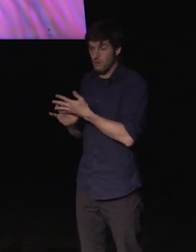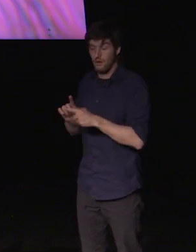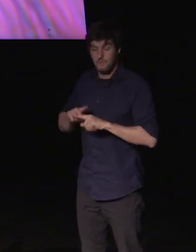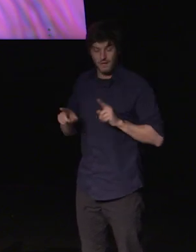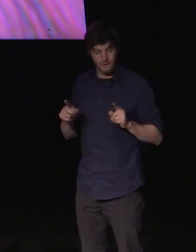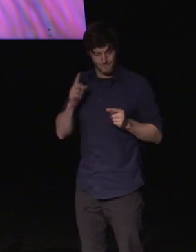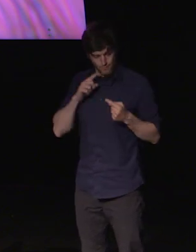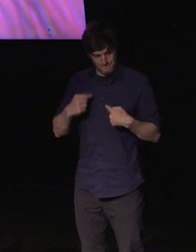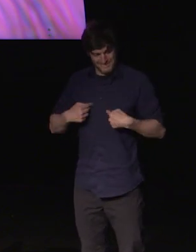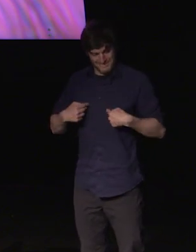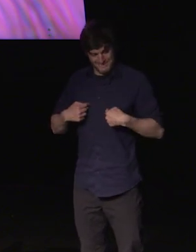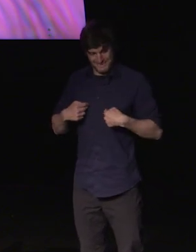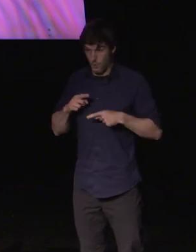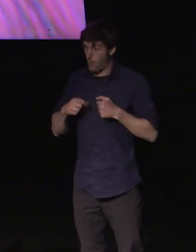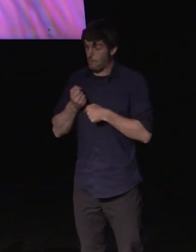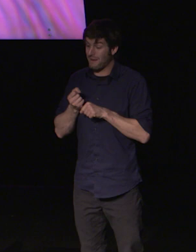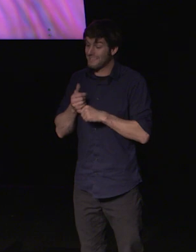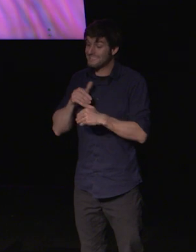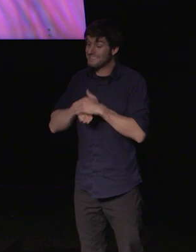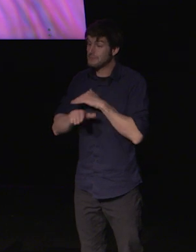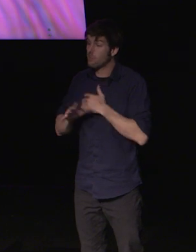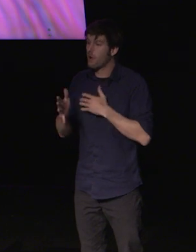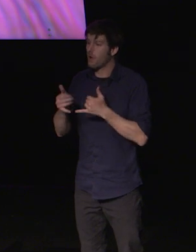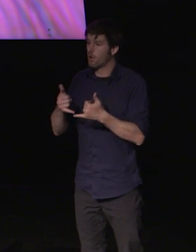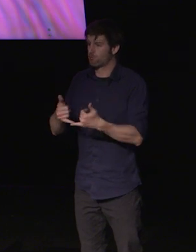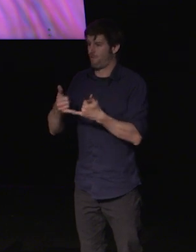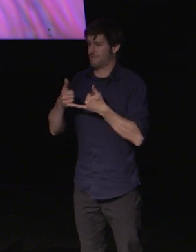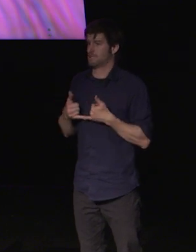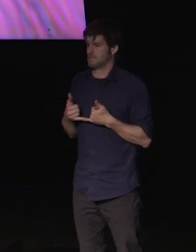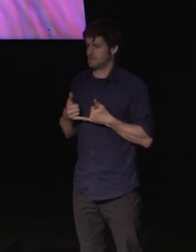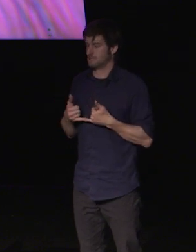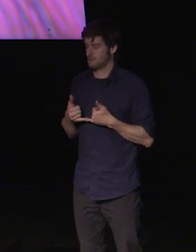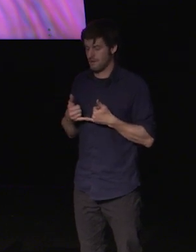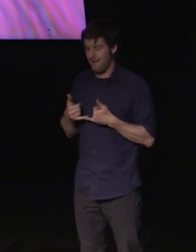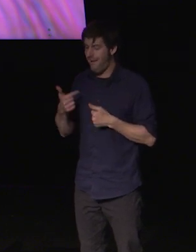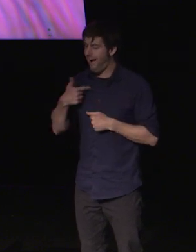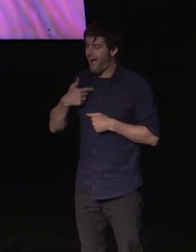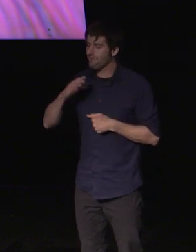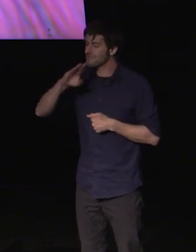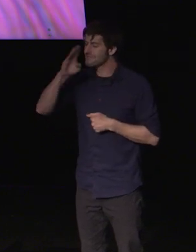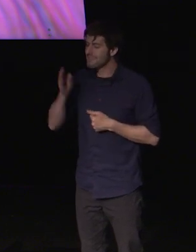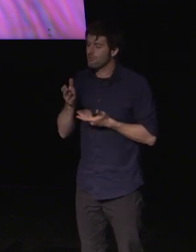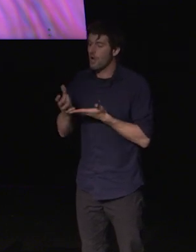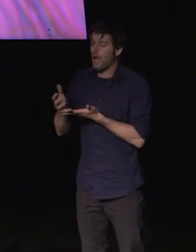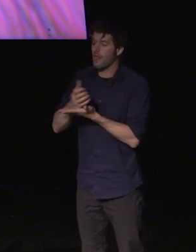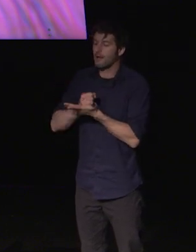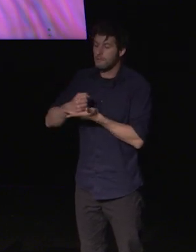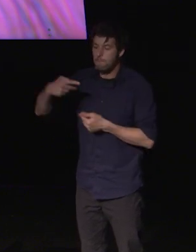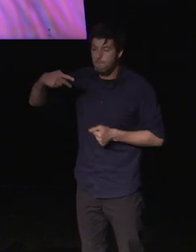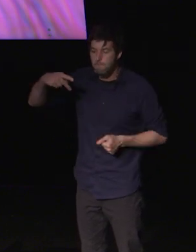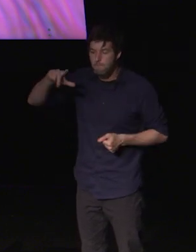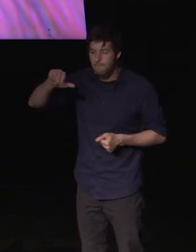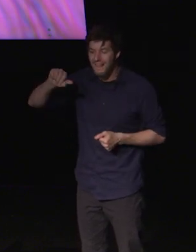was the trophies. I have never been able to collect a platinum trophy ever in any game that I've been able to play,